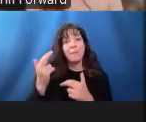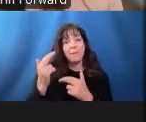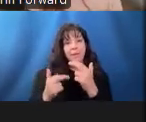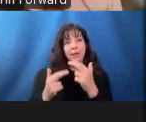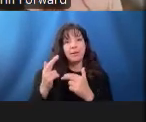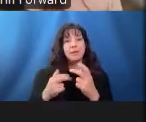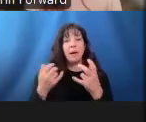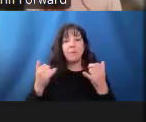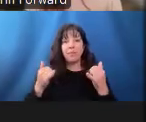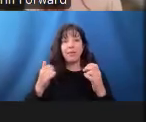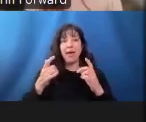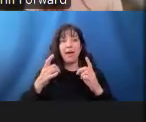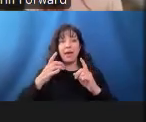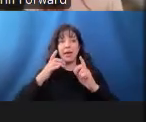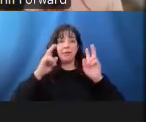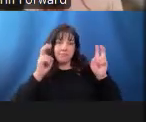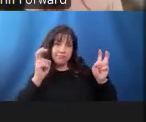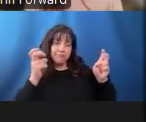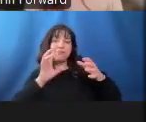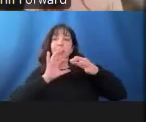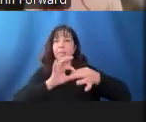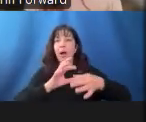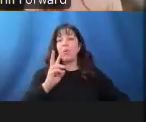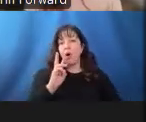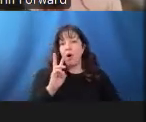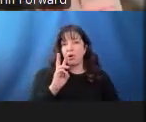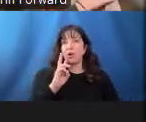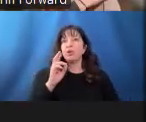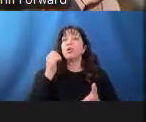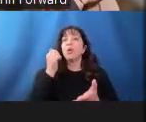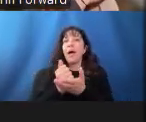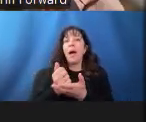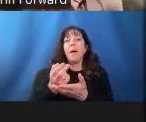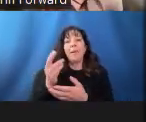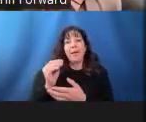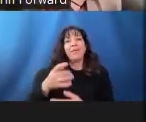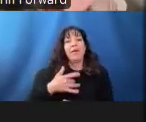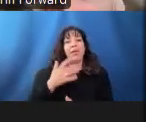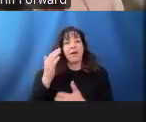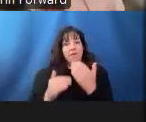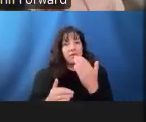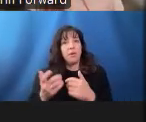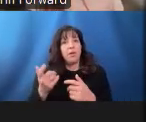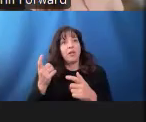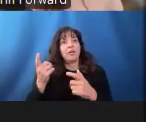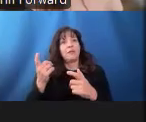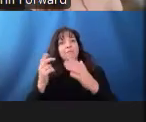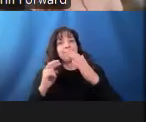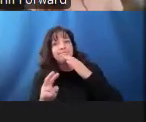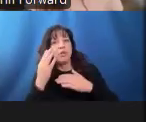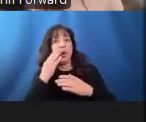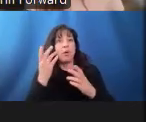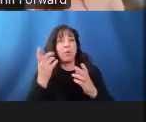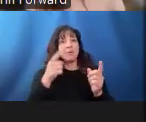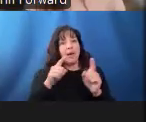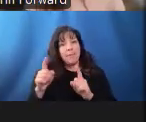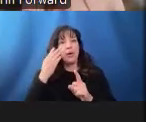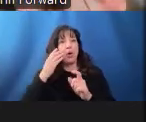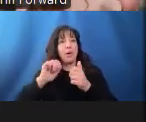around water in order to help him feel comfortable knowing what was going to happen and knowing how to explore. And then